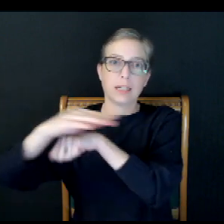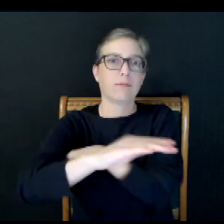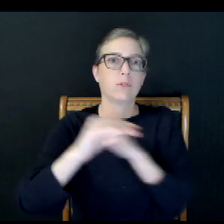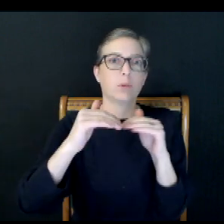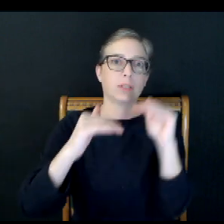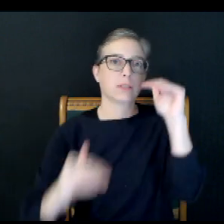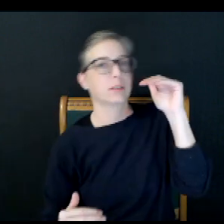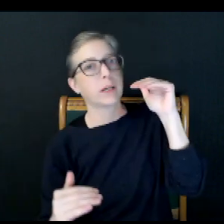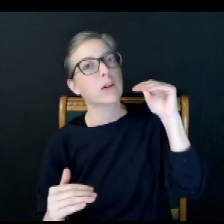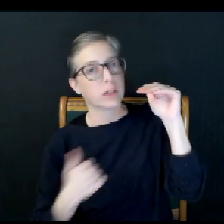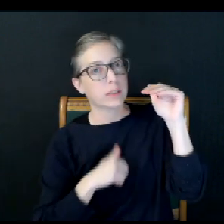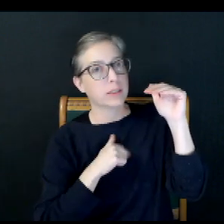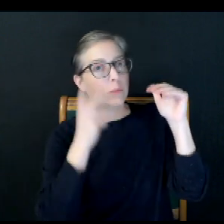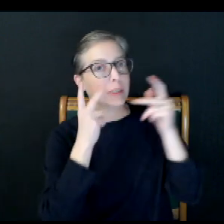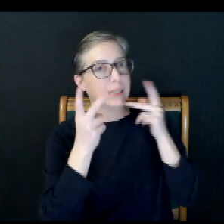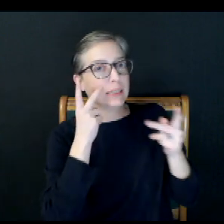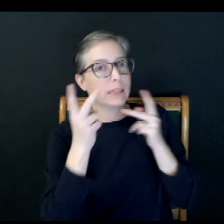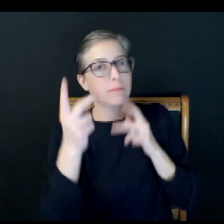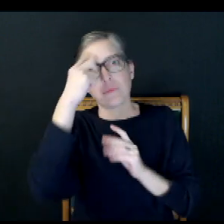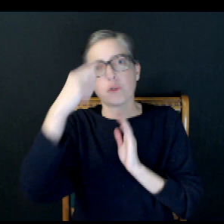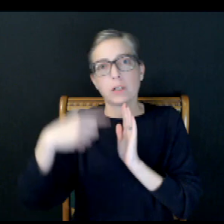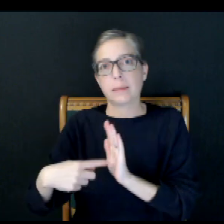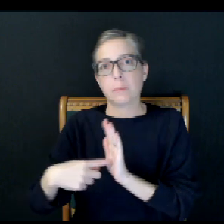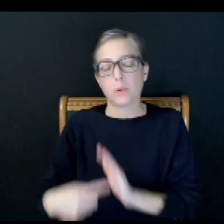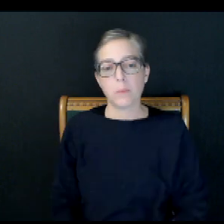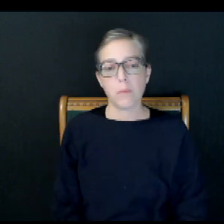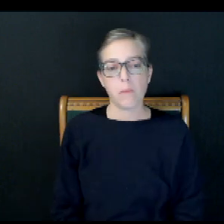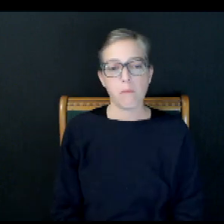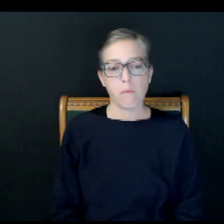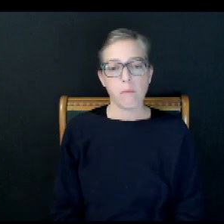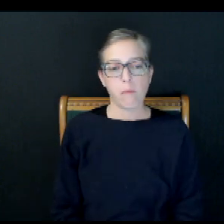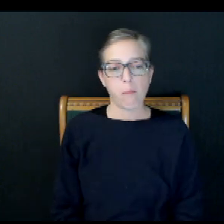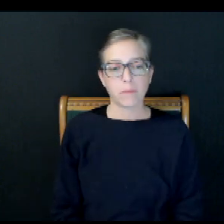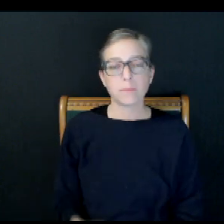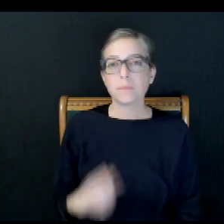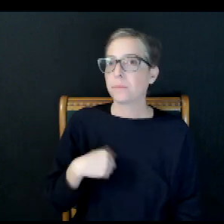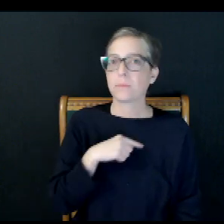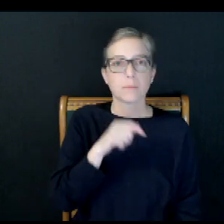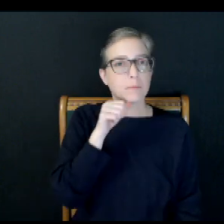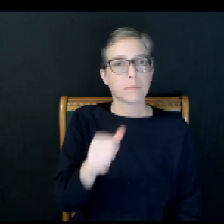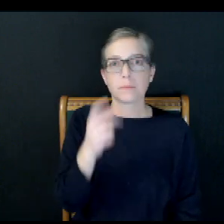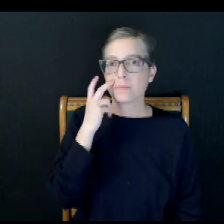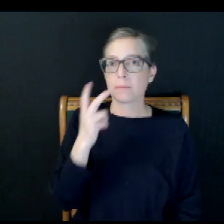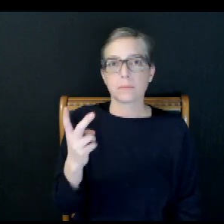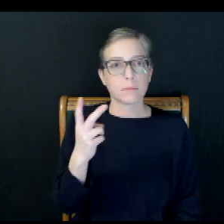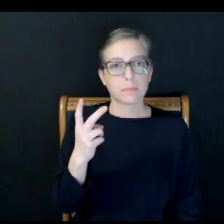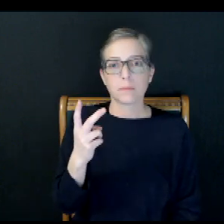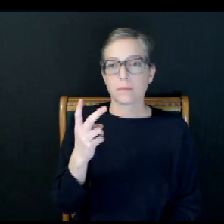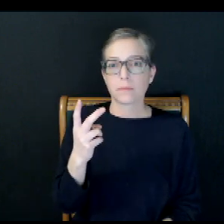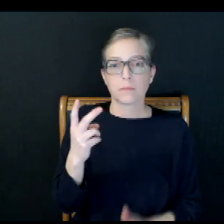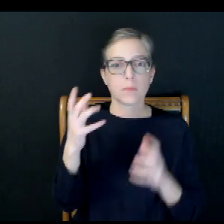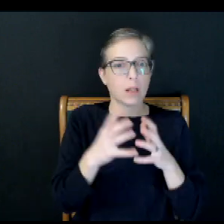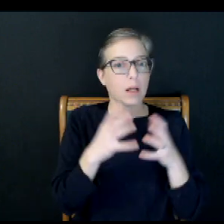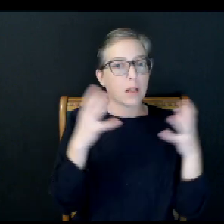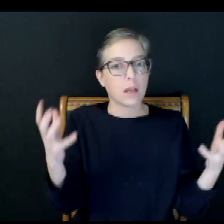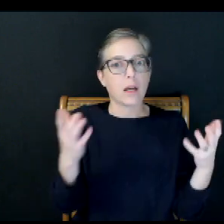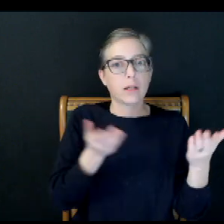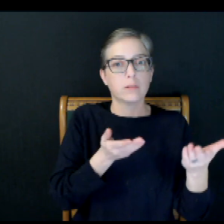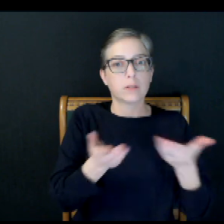For example, we weren't seeing significant service utilization disparities by race,